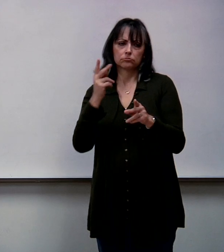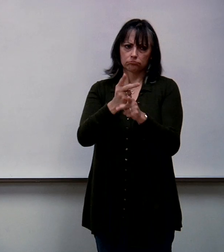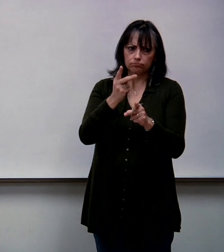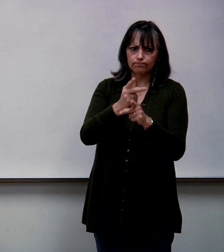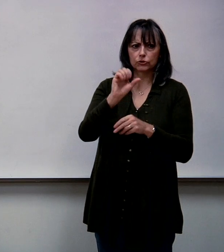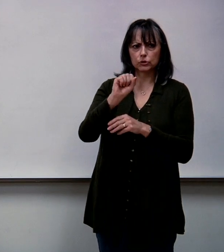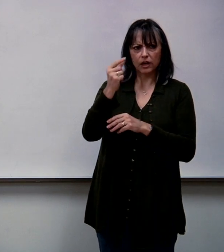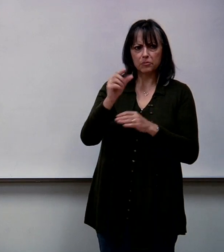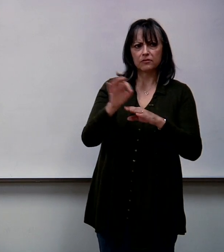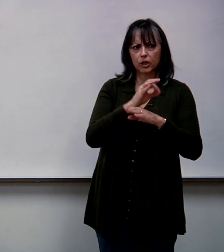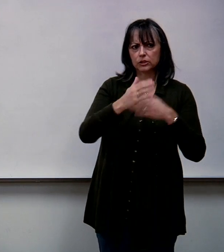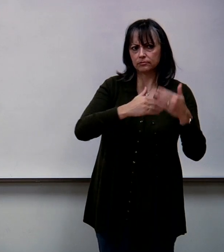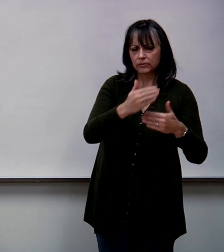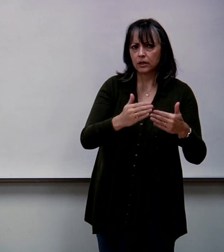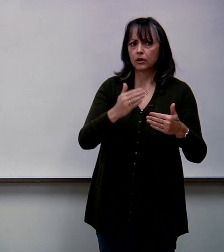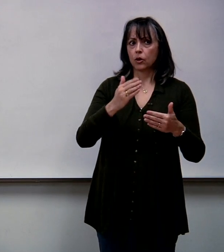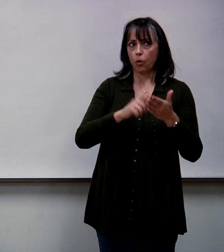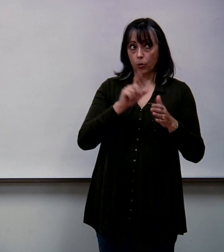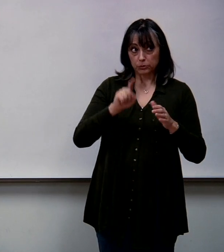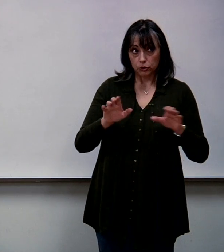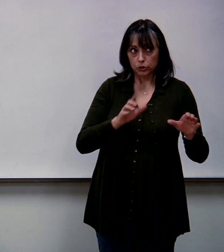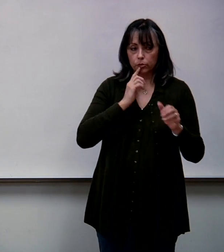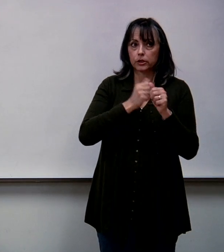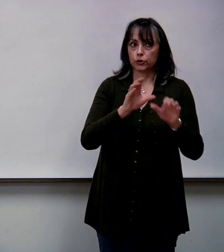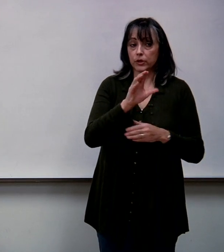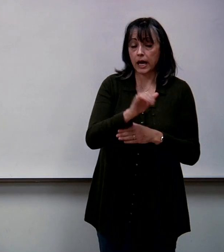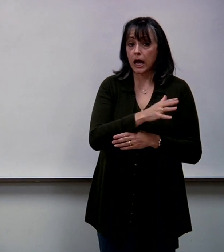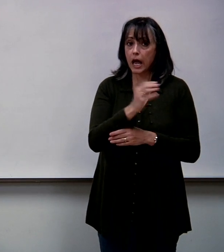that we're doing all the things that we're supposed to be doing, that we are adequately representing